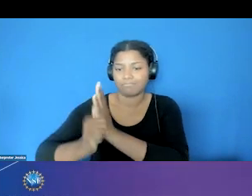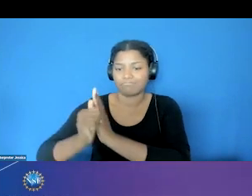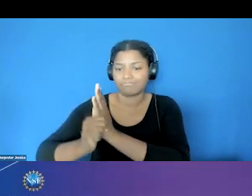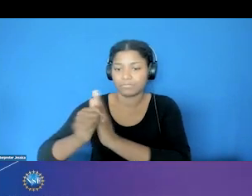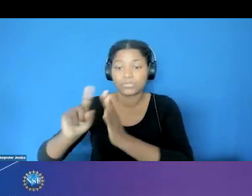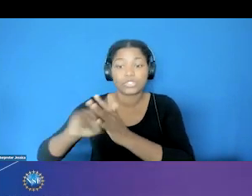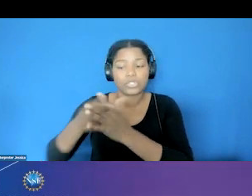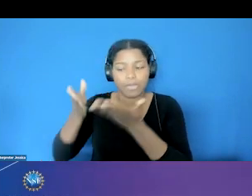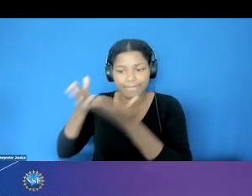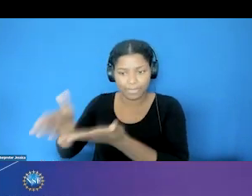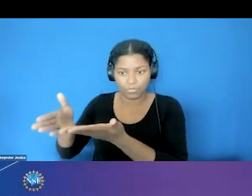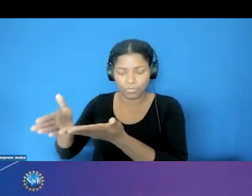So start there first.